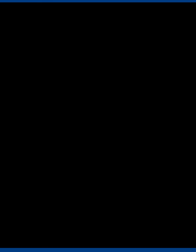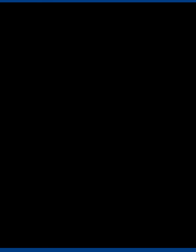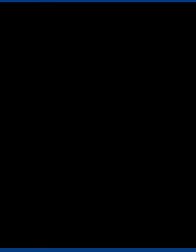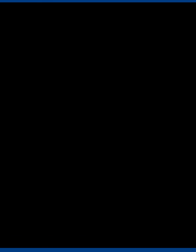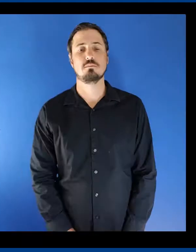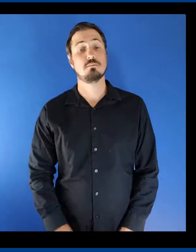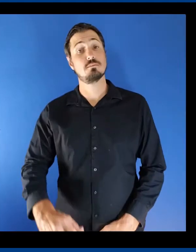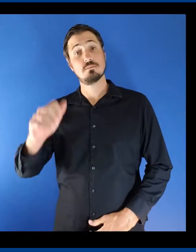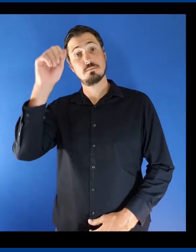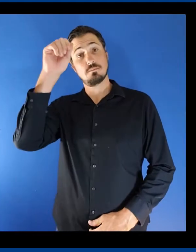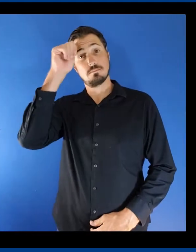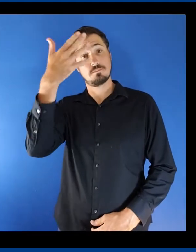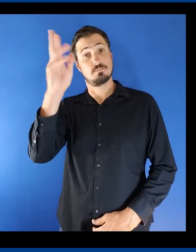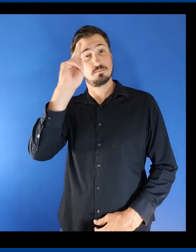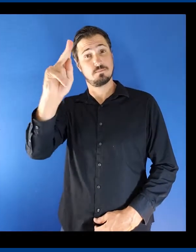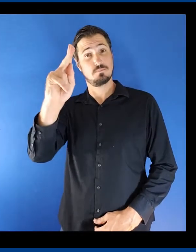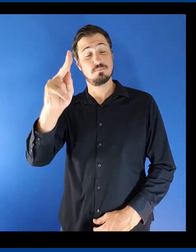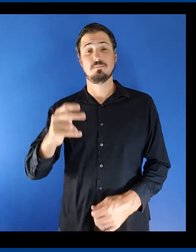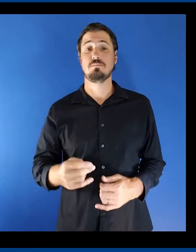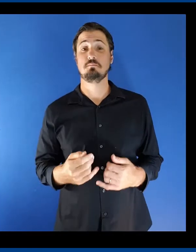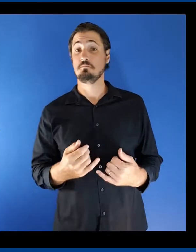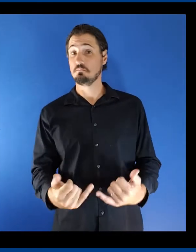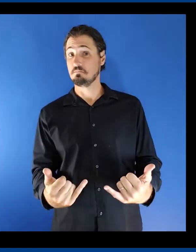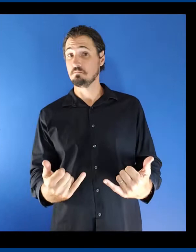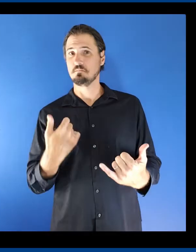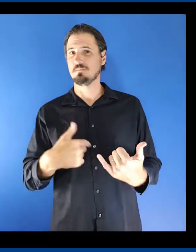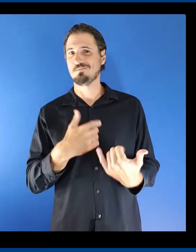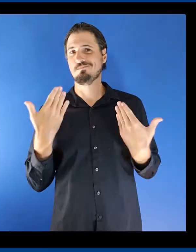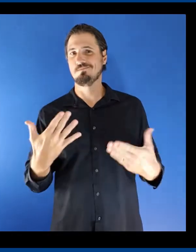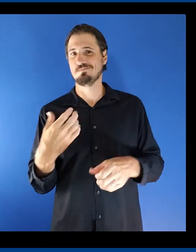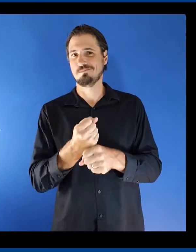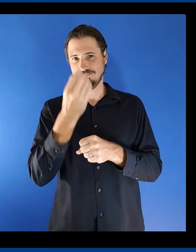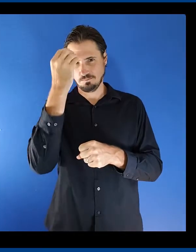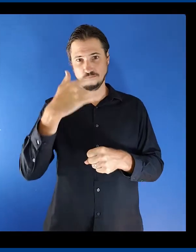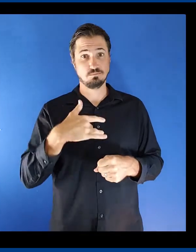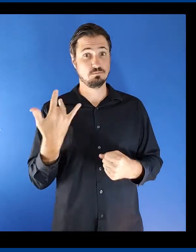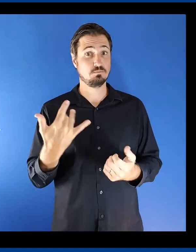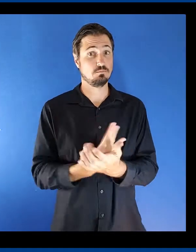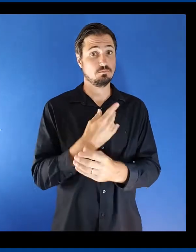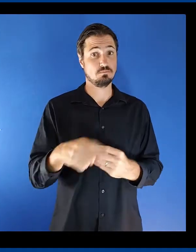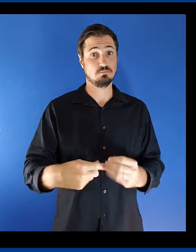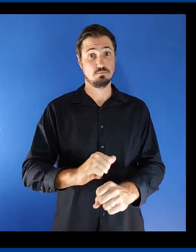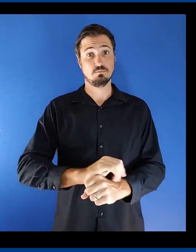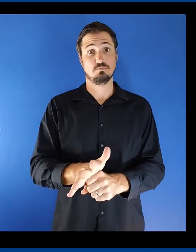Aloha Kaua‘i! Here is our daily COVID-19 briefing from Team Kaua‘i for Wednesday, May 27.